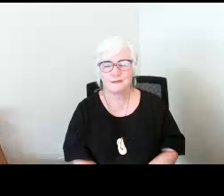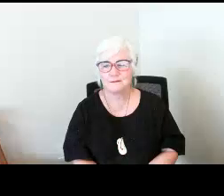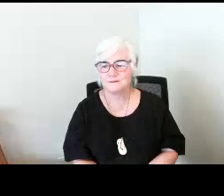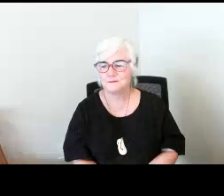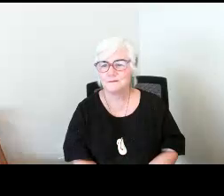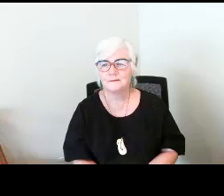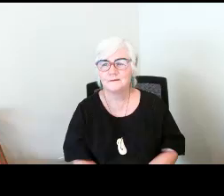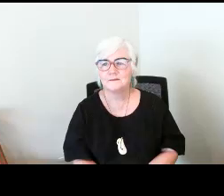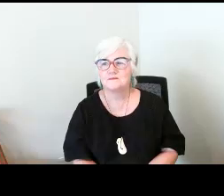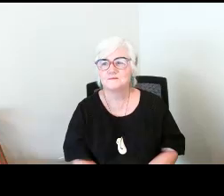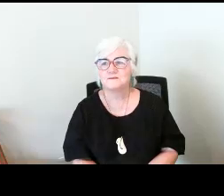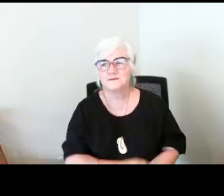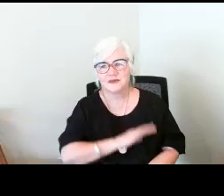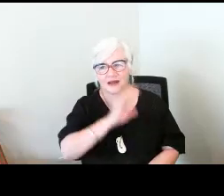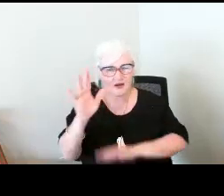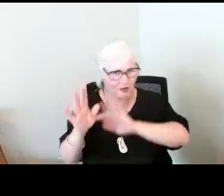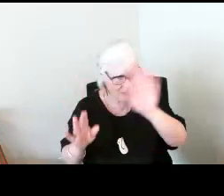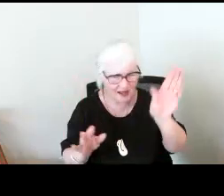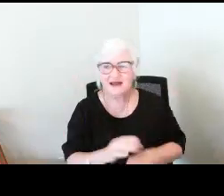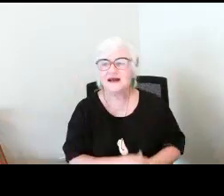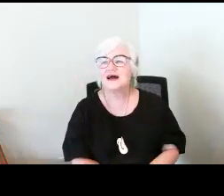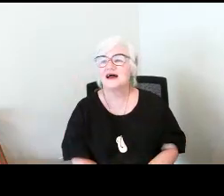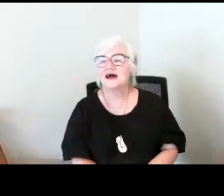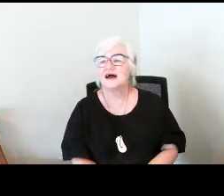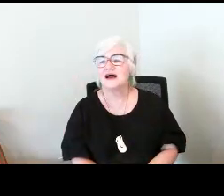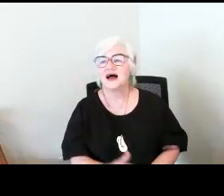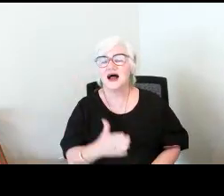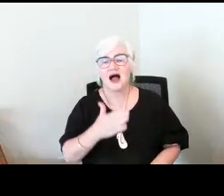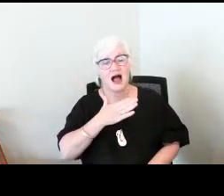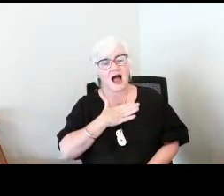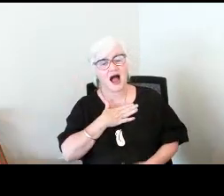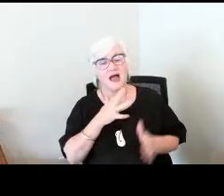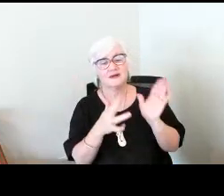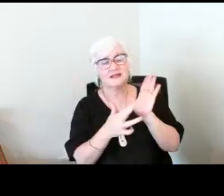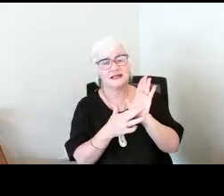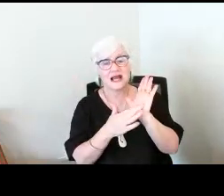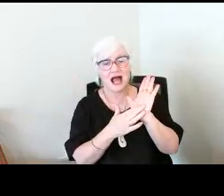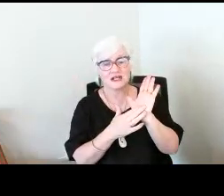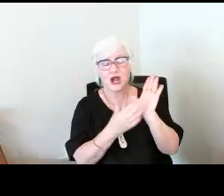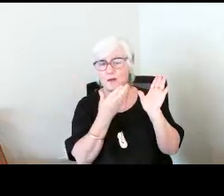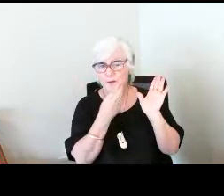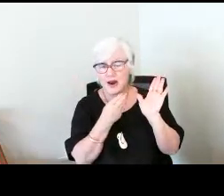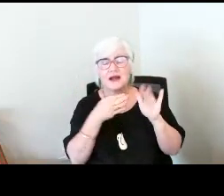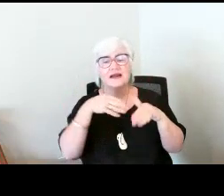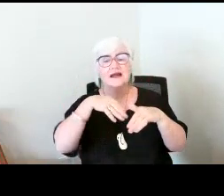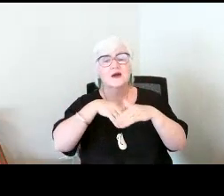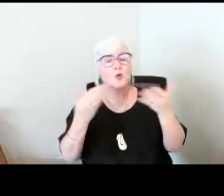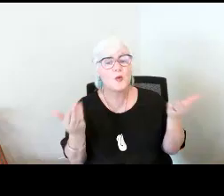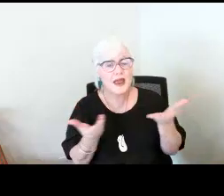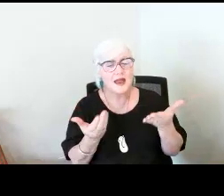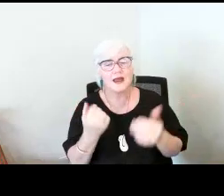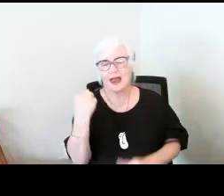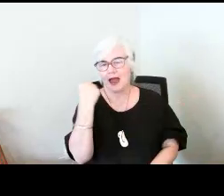[Natasha Brown - Speaking] Kia ora everyone. I’m Natasha Brown, based in Hamilton on the Waikato.